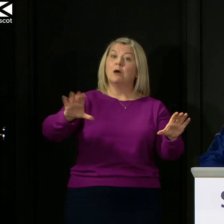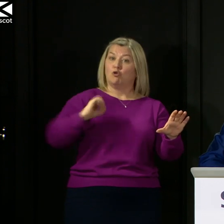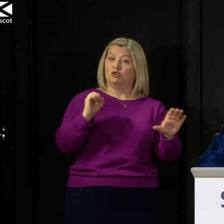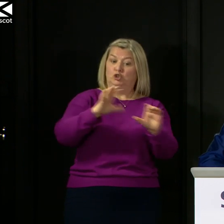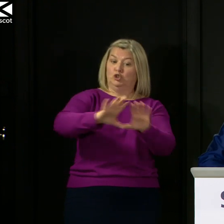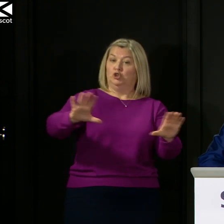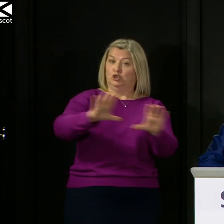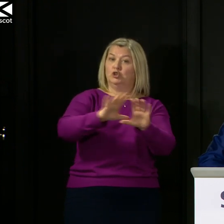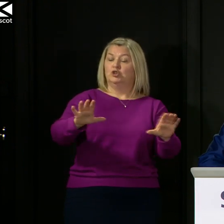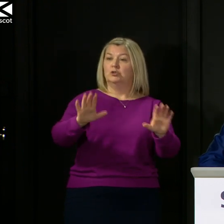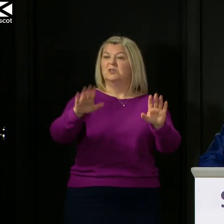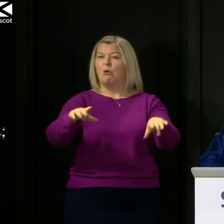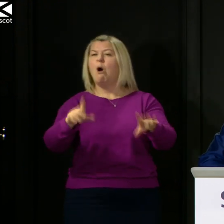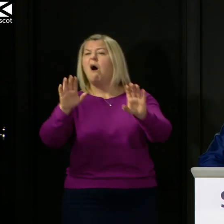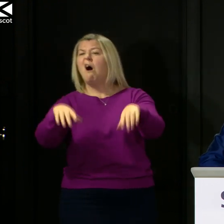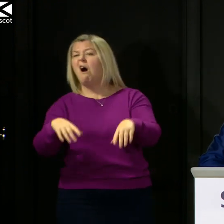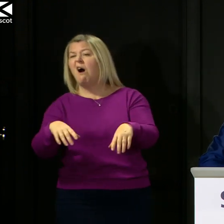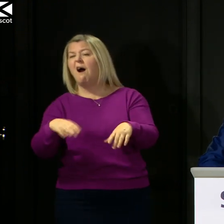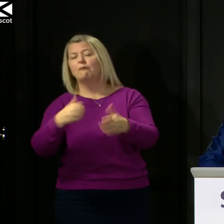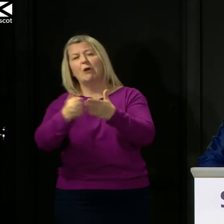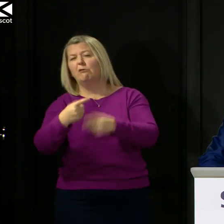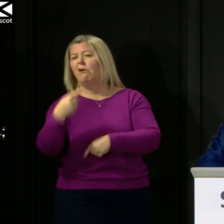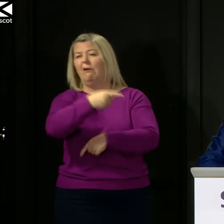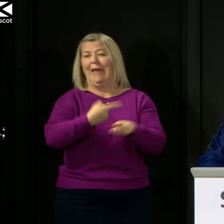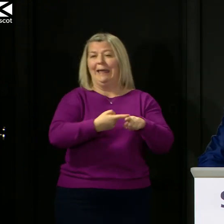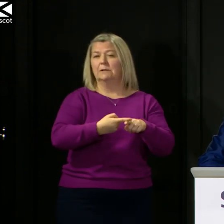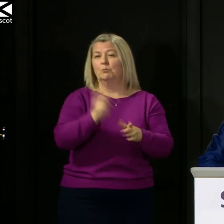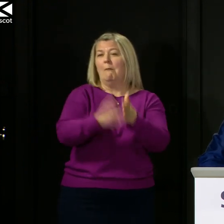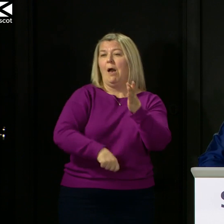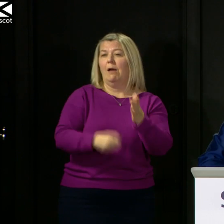go to the supermarket, something you would do routinely, then you would certainly not